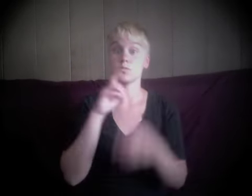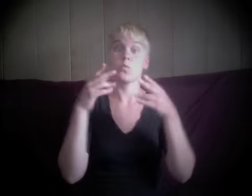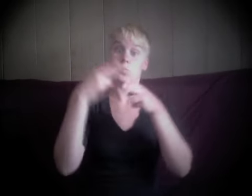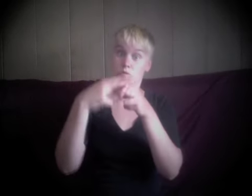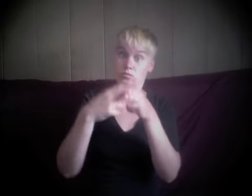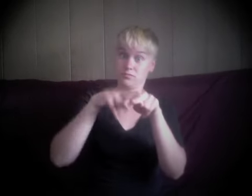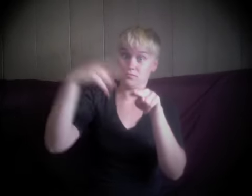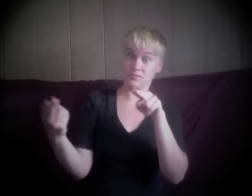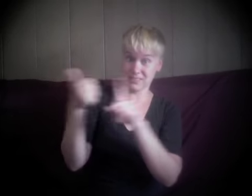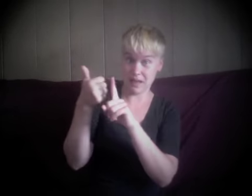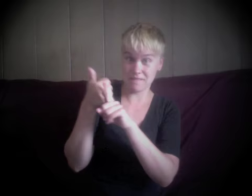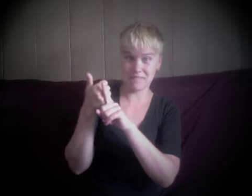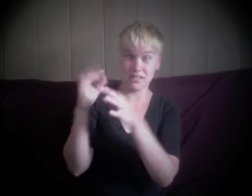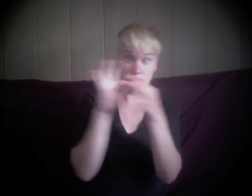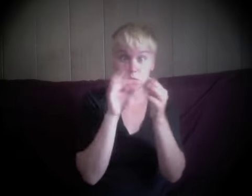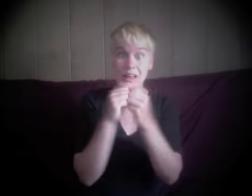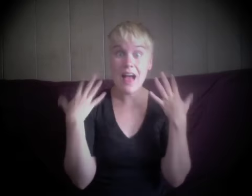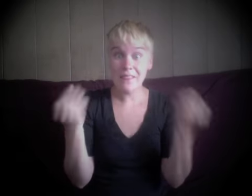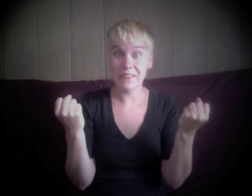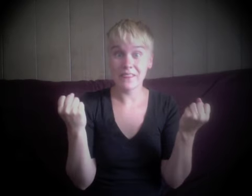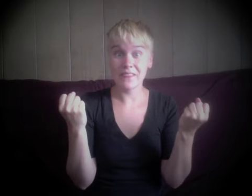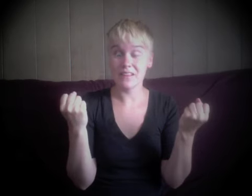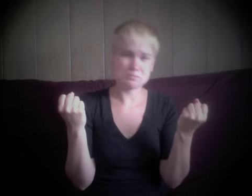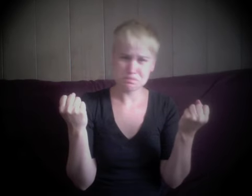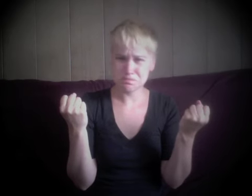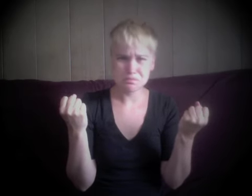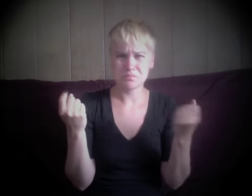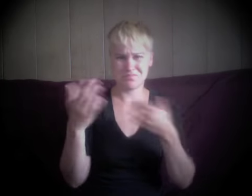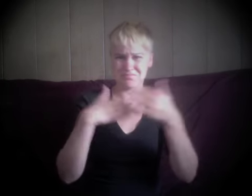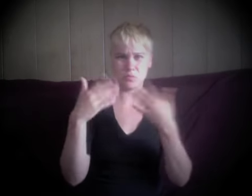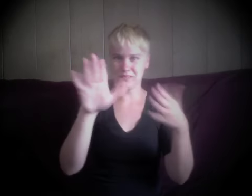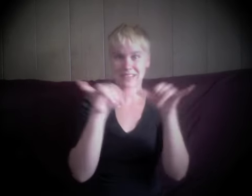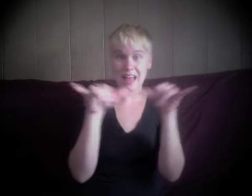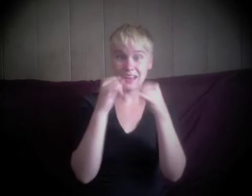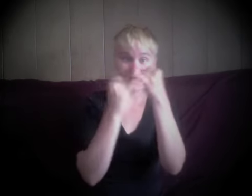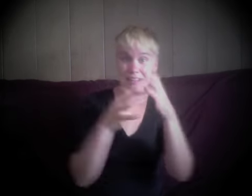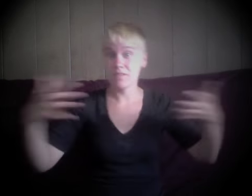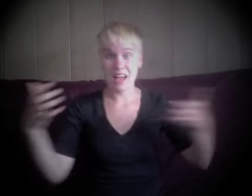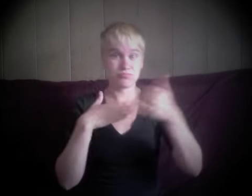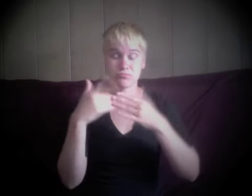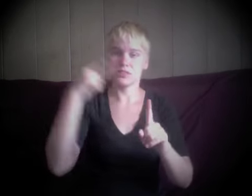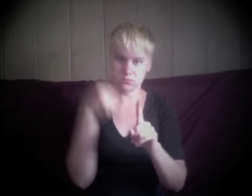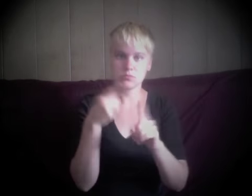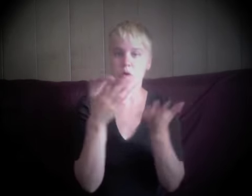What will help people over time is not how much weight they lose, but what food they eat and more activity.